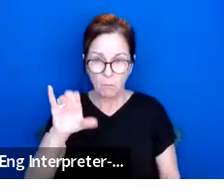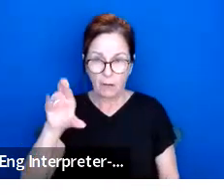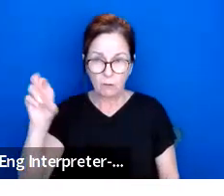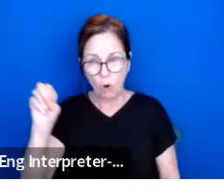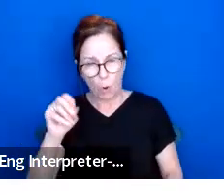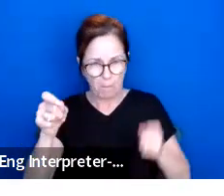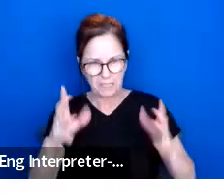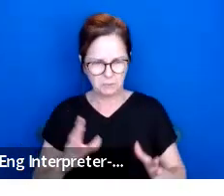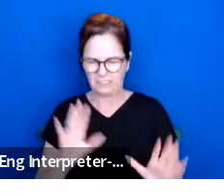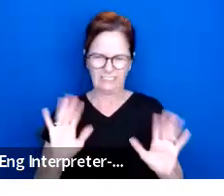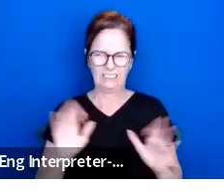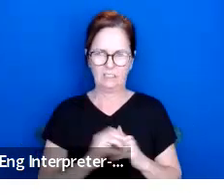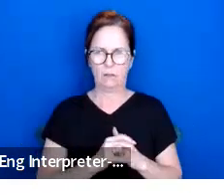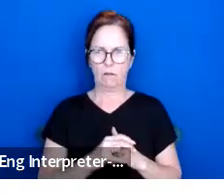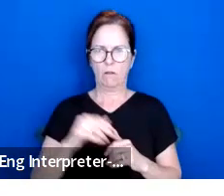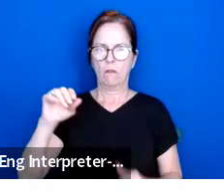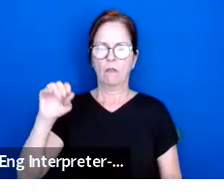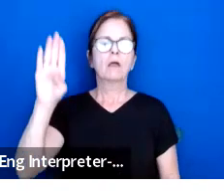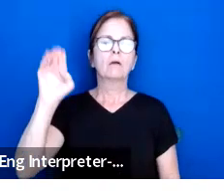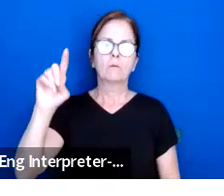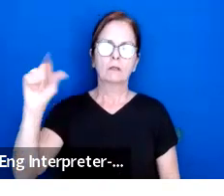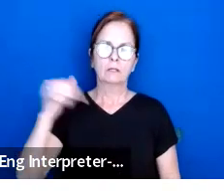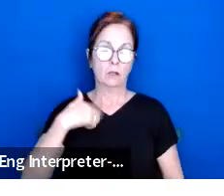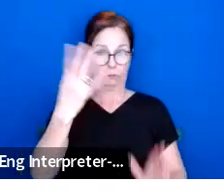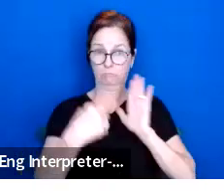Good morning. Okay. Let me give you. Yeah, let me give you a tangible example of something that was proven.